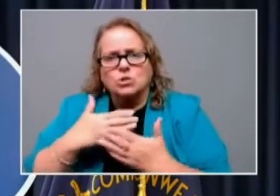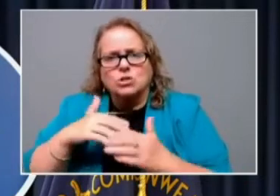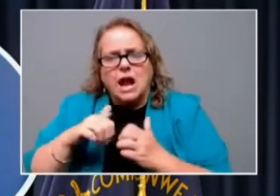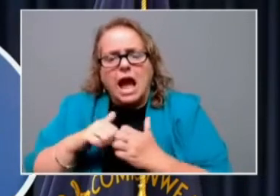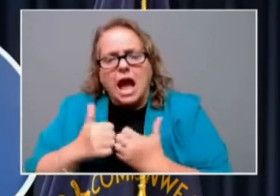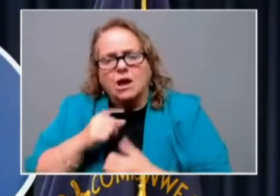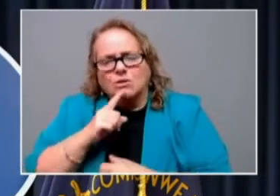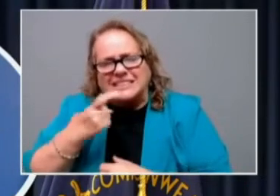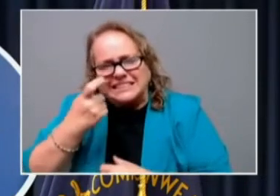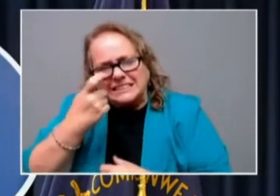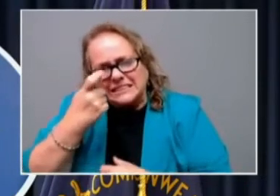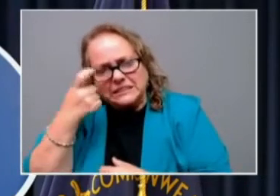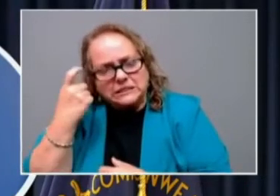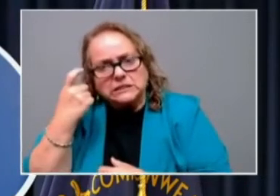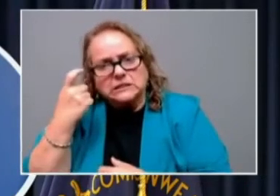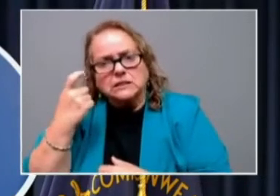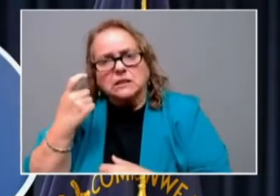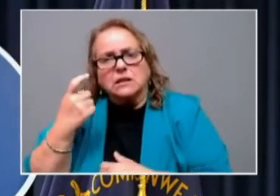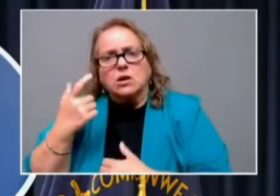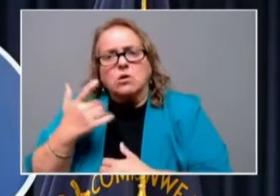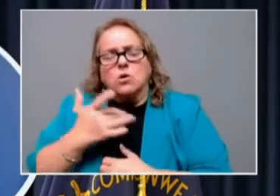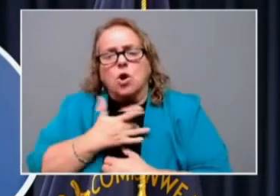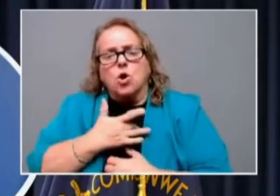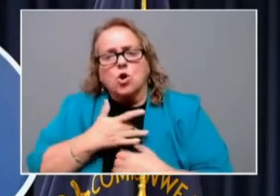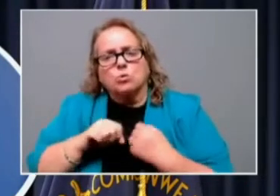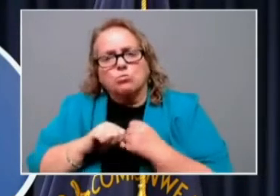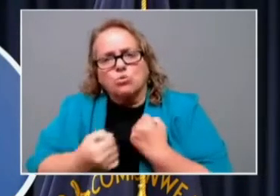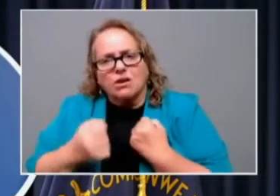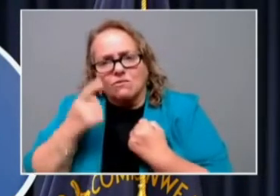care workers to be in this situation though. We deal with sick people on a